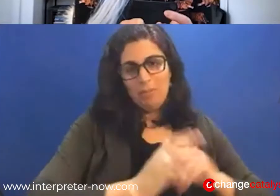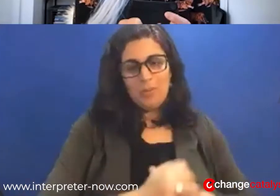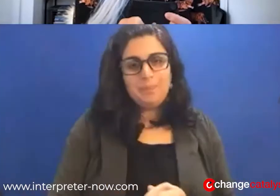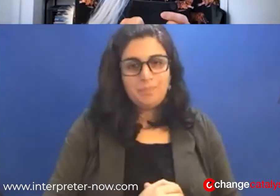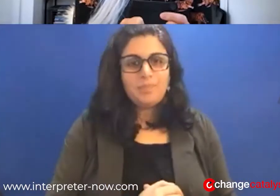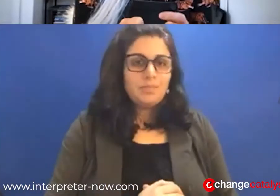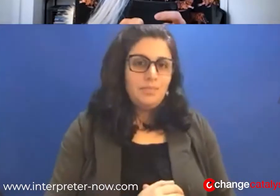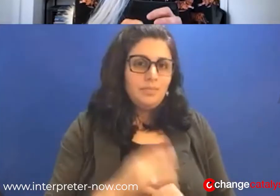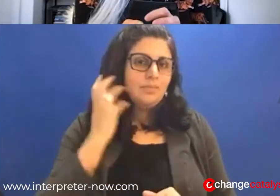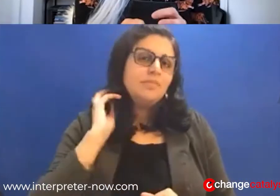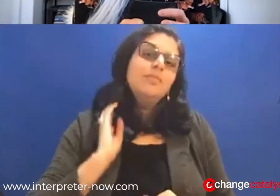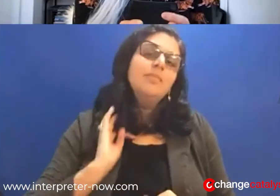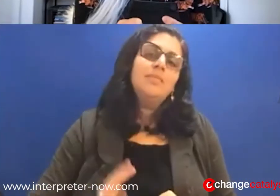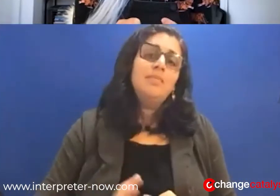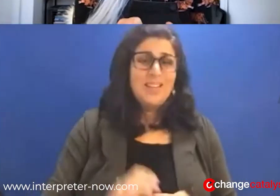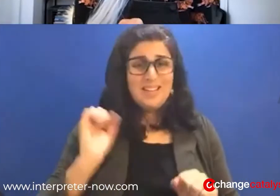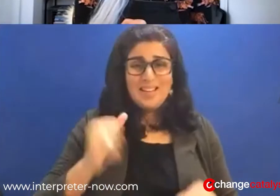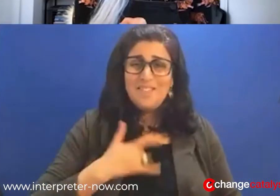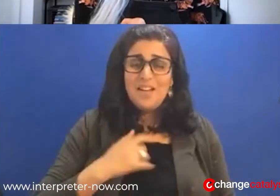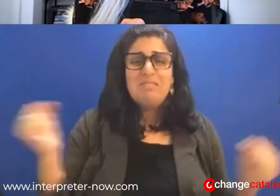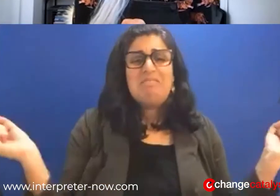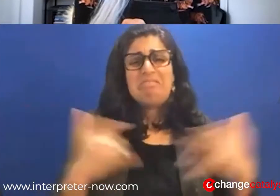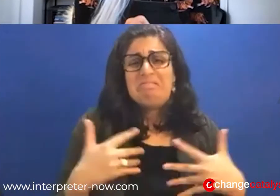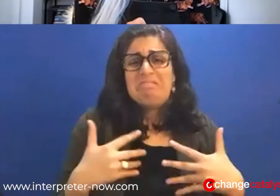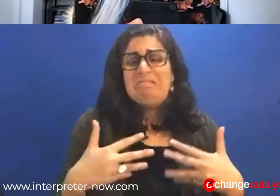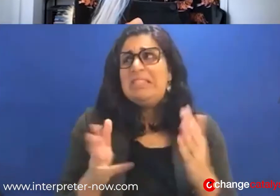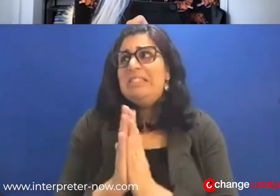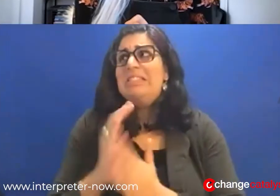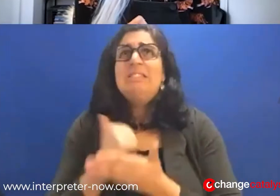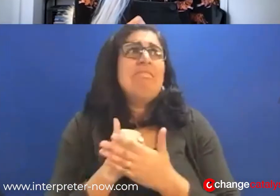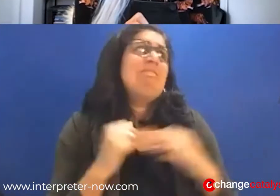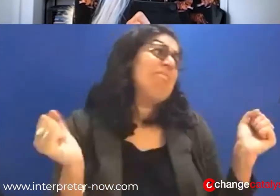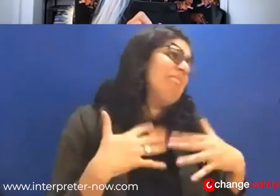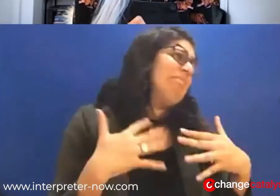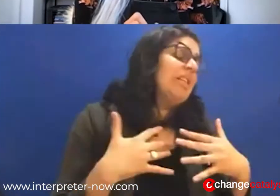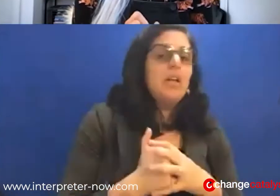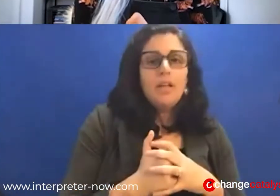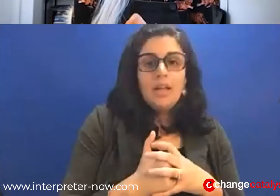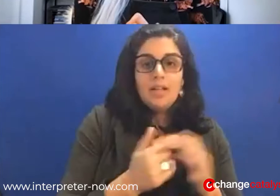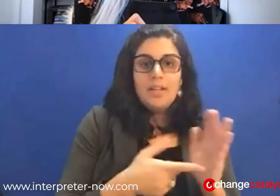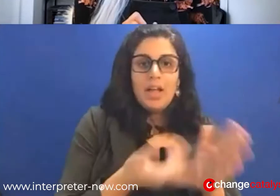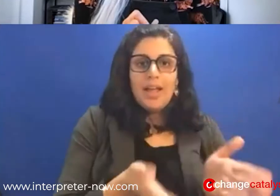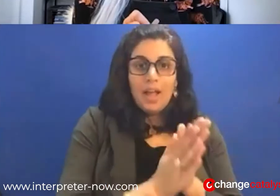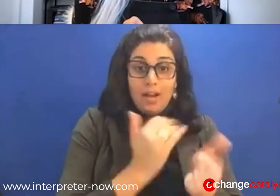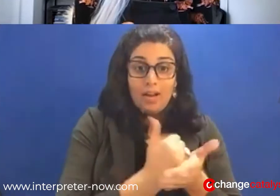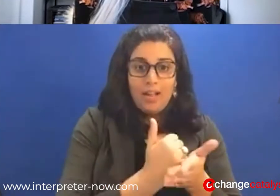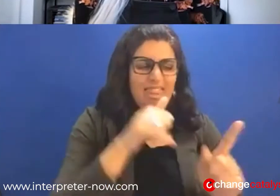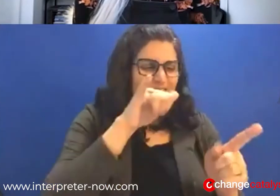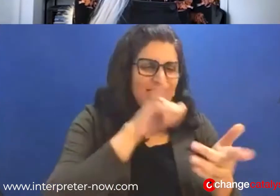It can be scary to ask for help. It can take work to ask for help. And sometimes, just asking for help is an act of allyship to yourself.